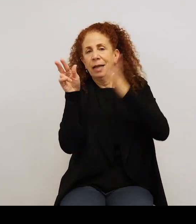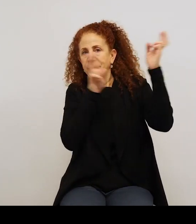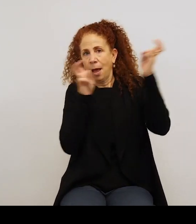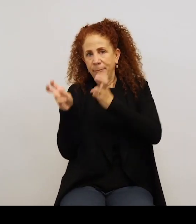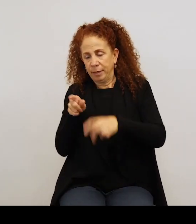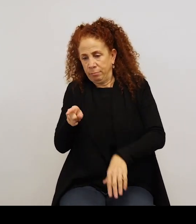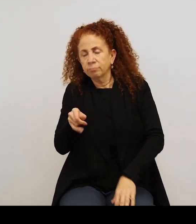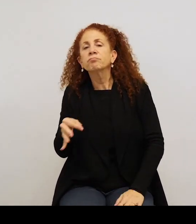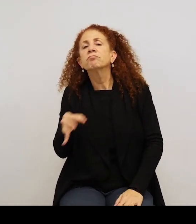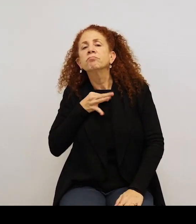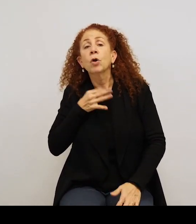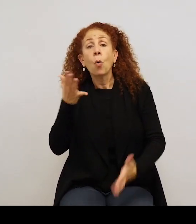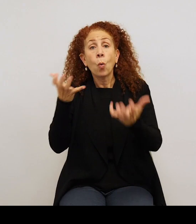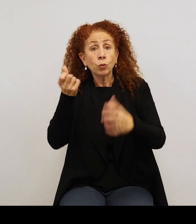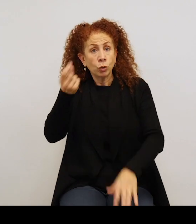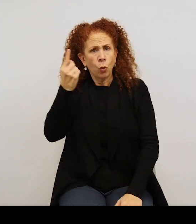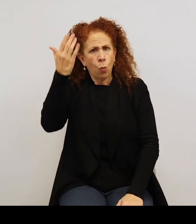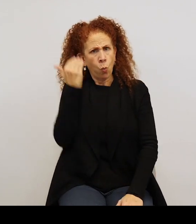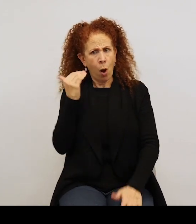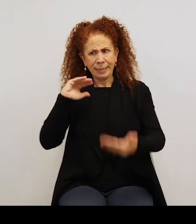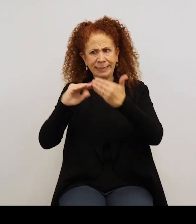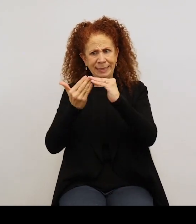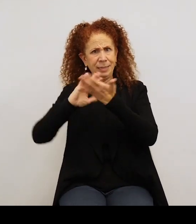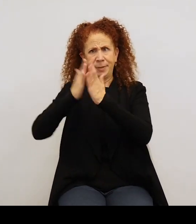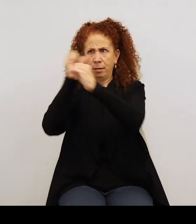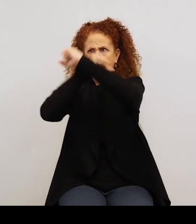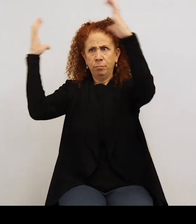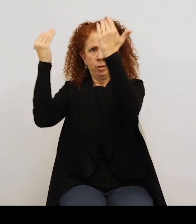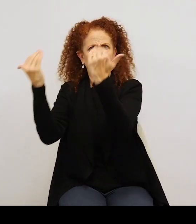He too wants to understand why cities became what they are,